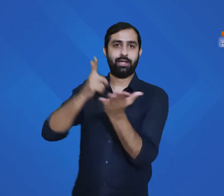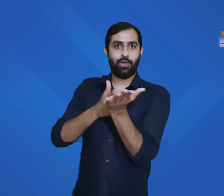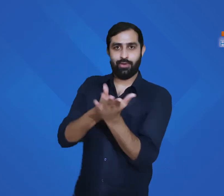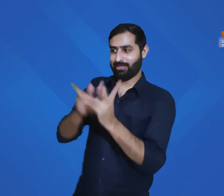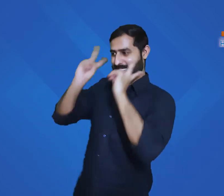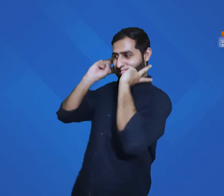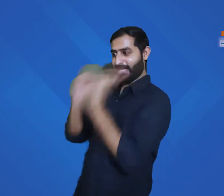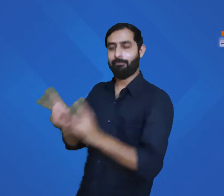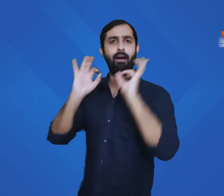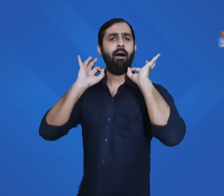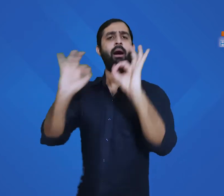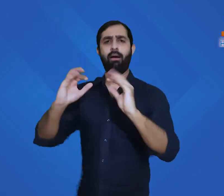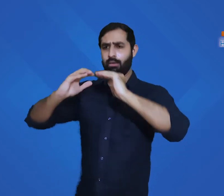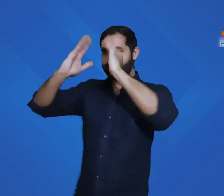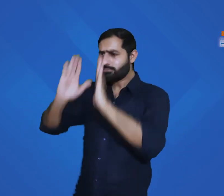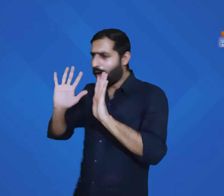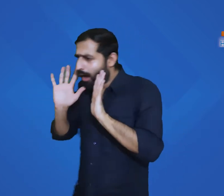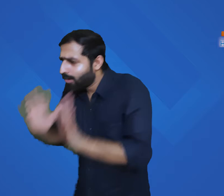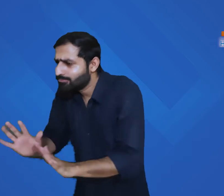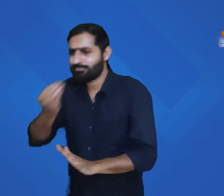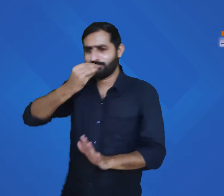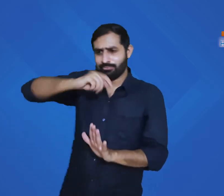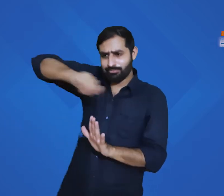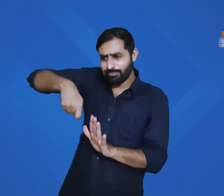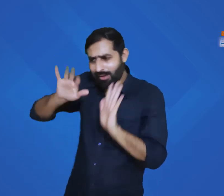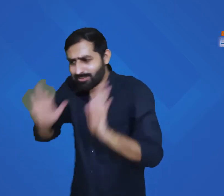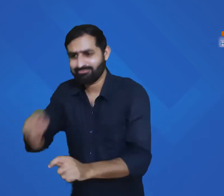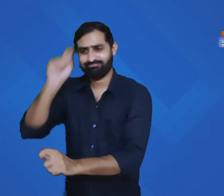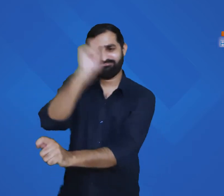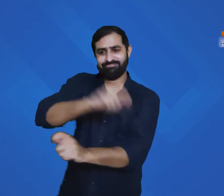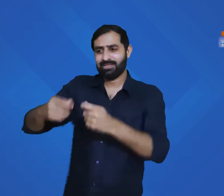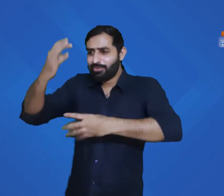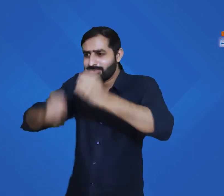They were better off living in the villages as we had their homes, food from their crops.